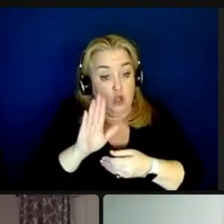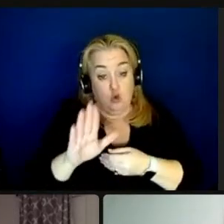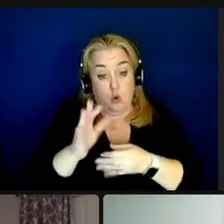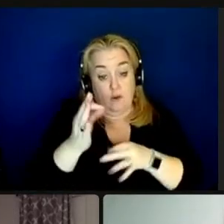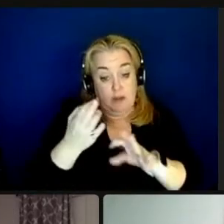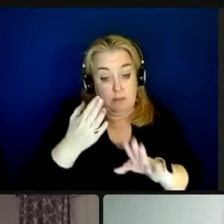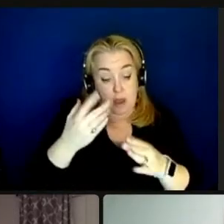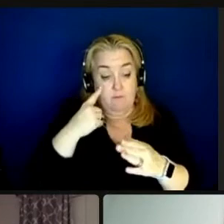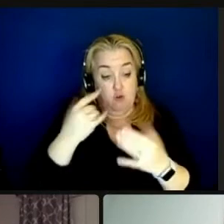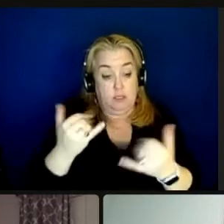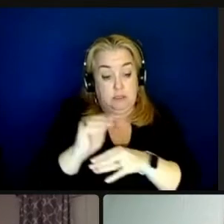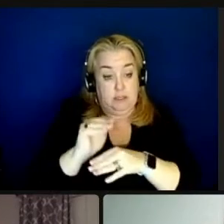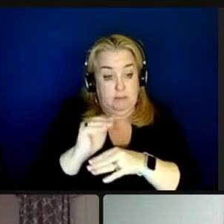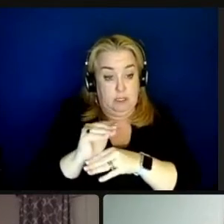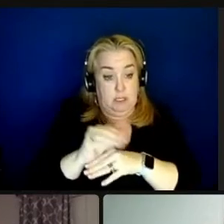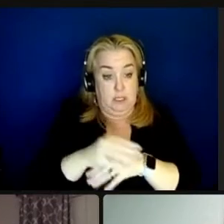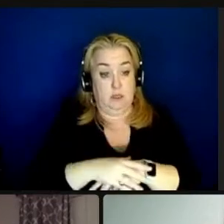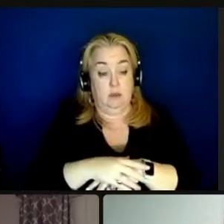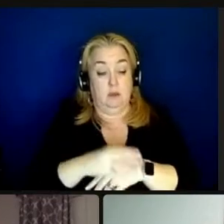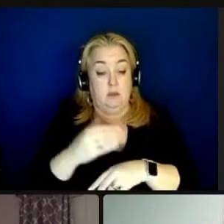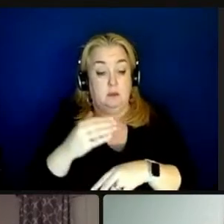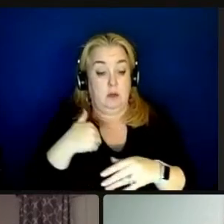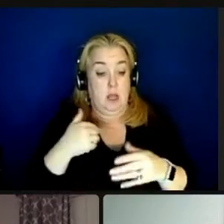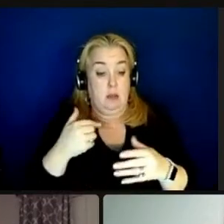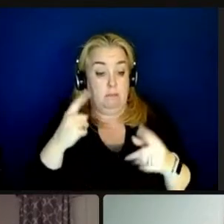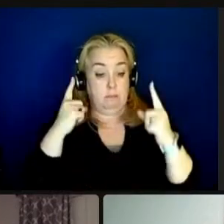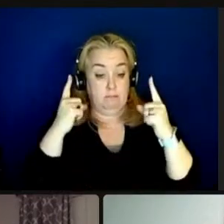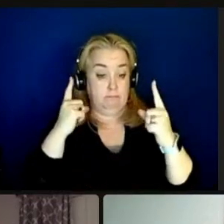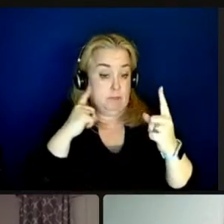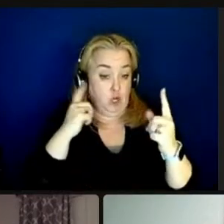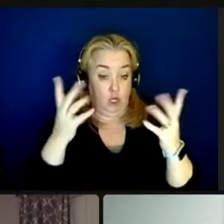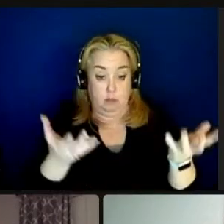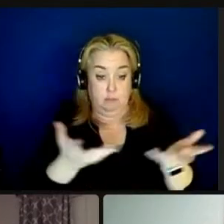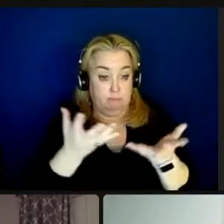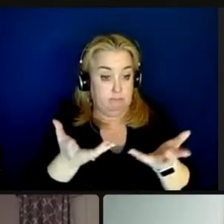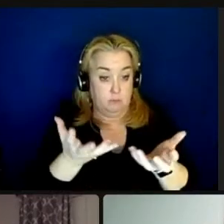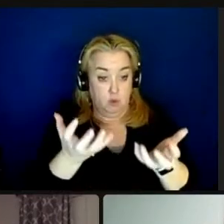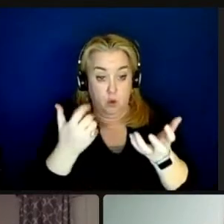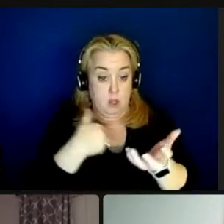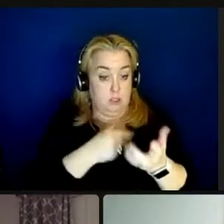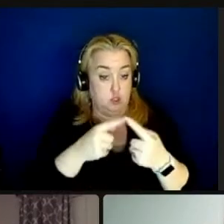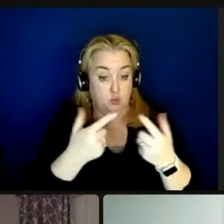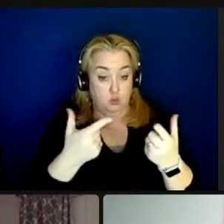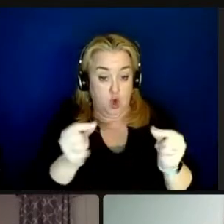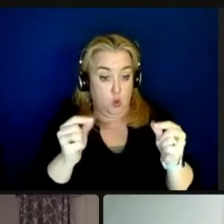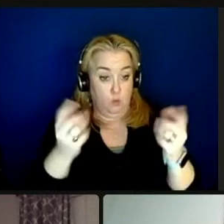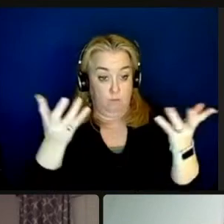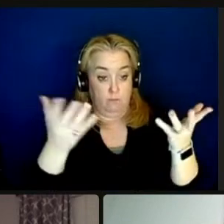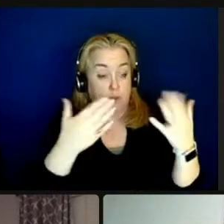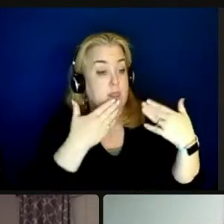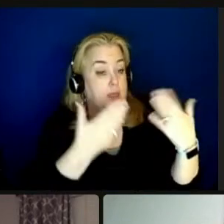WE'LL TAKE ALL OF THIS INTO CONSIDERATION.